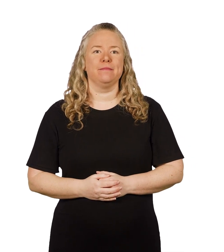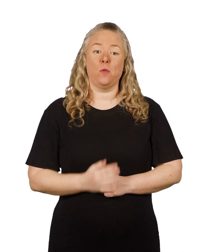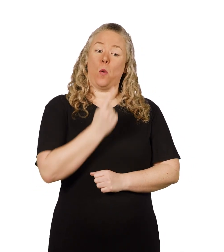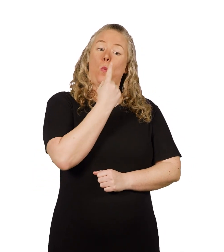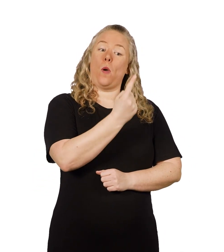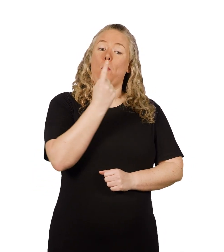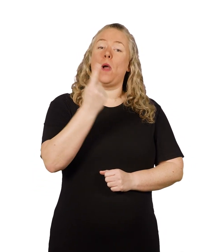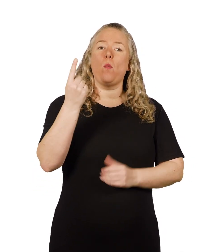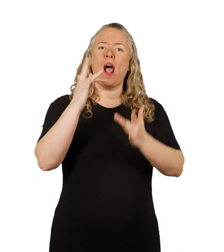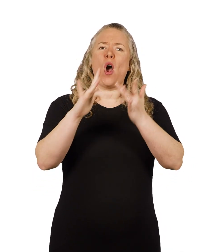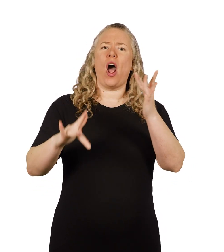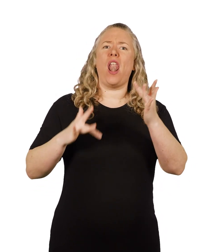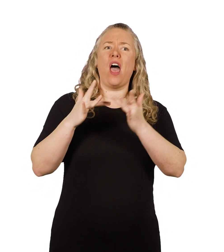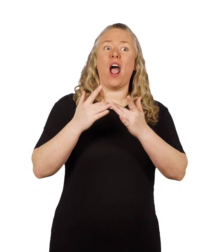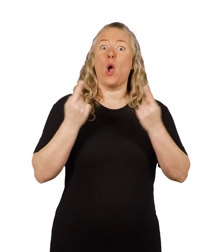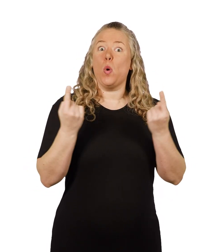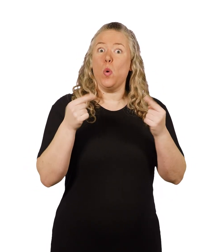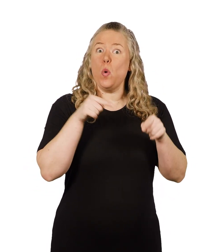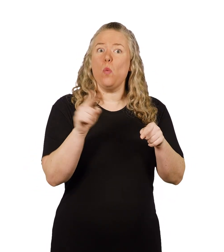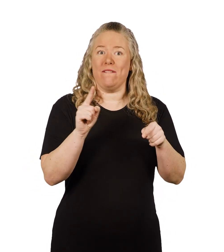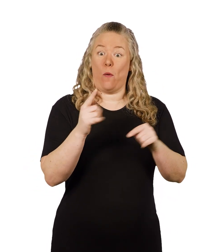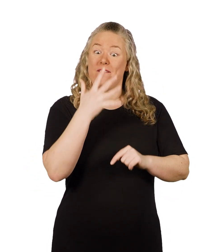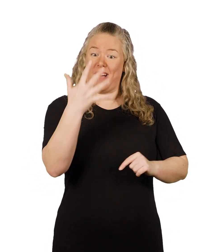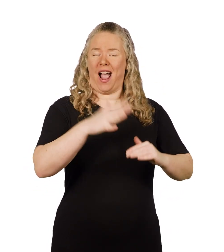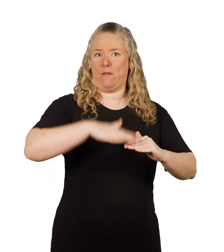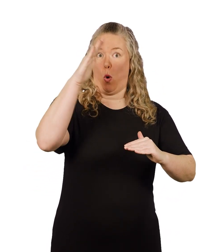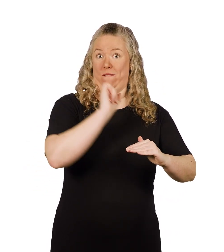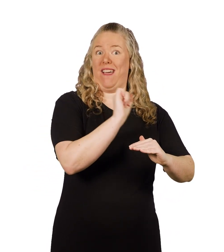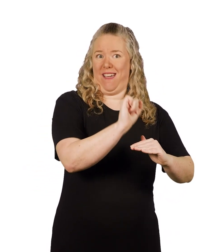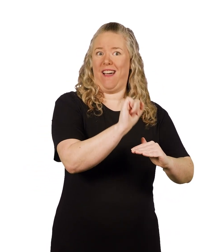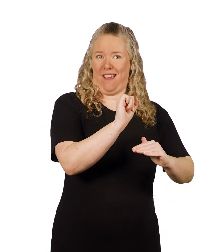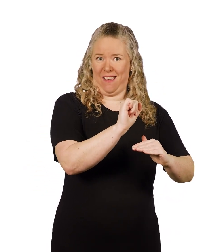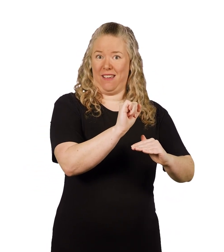111 online is for people aged 5 and over.